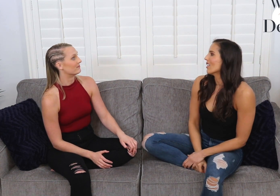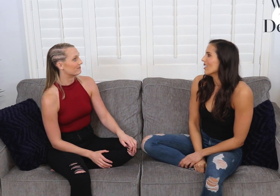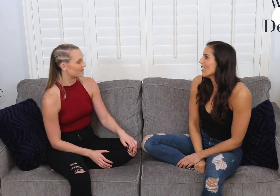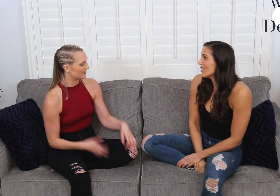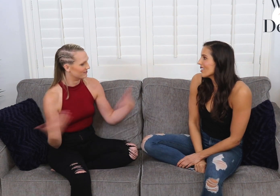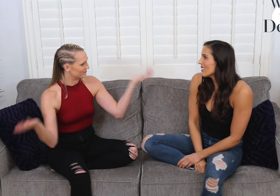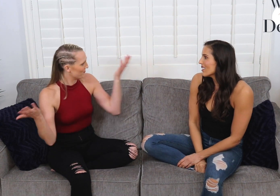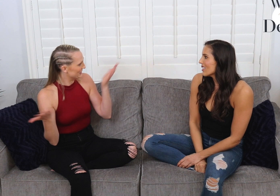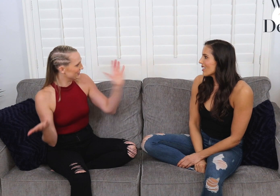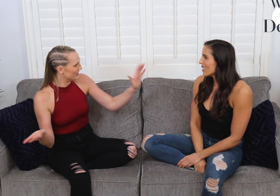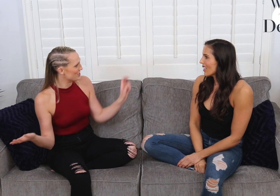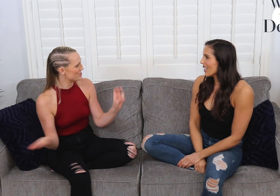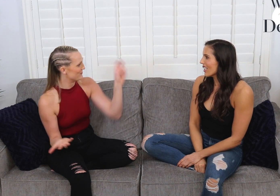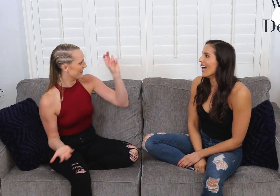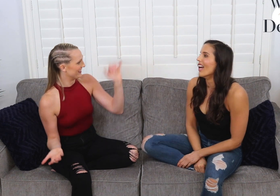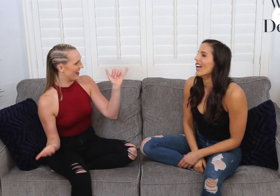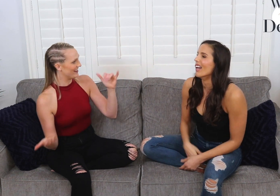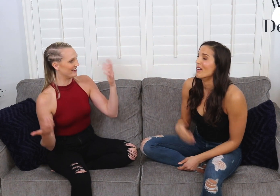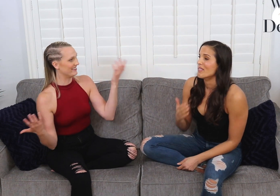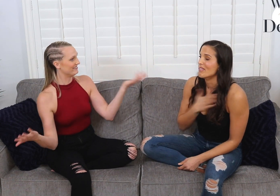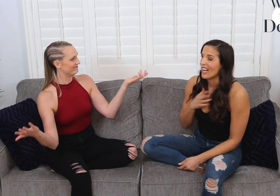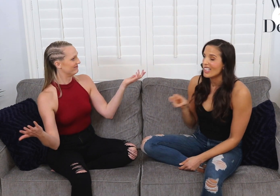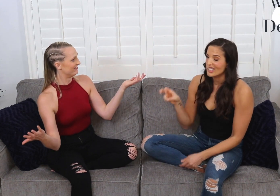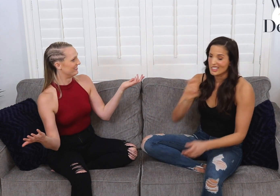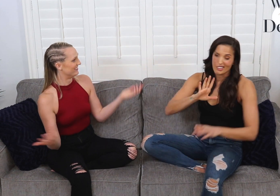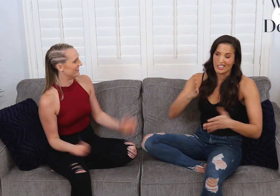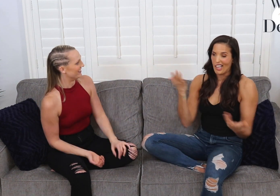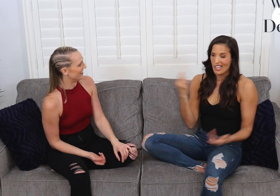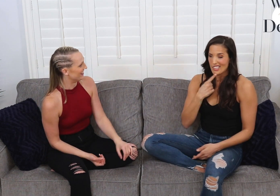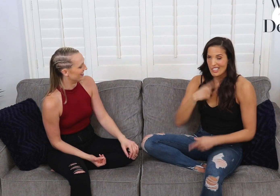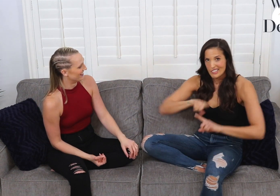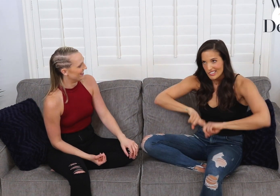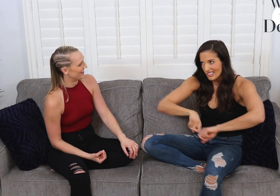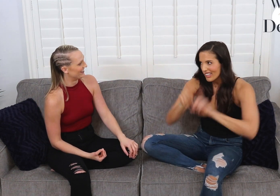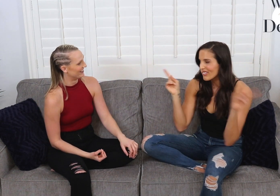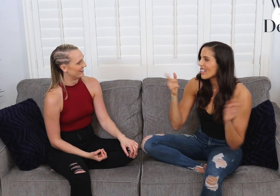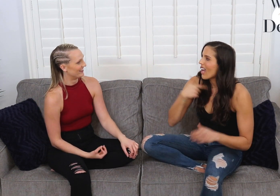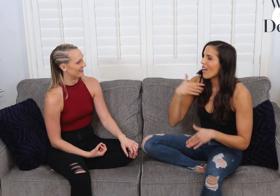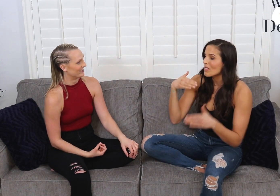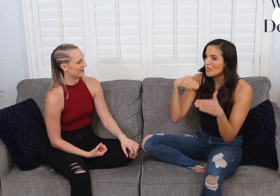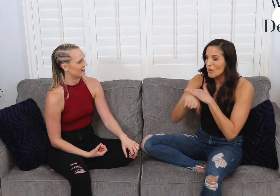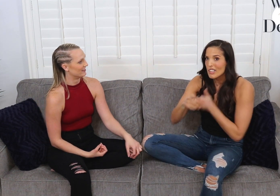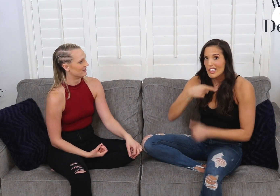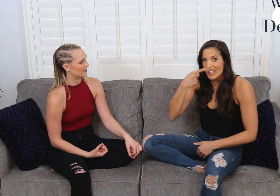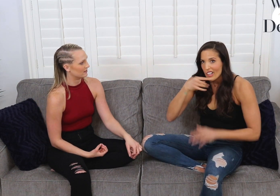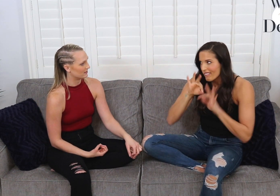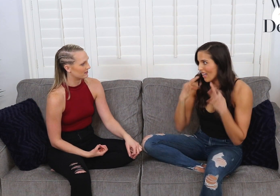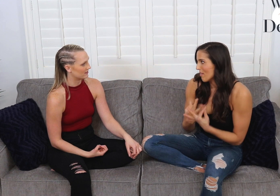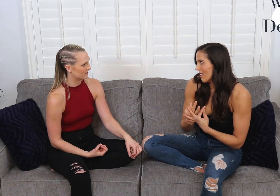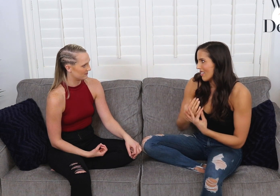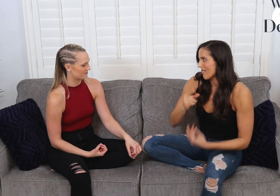so, tell us about your journey! My journey? Well, like I said, it's different than Carly's,